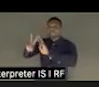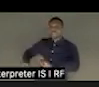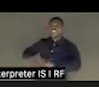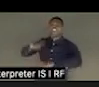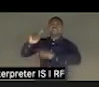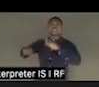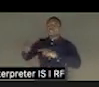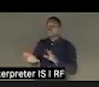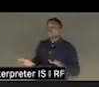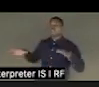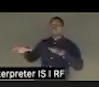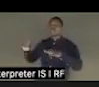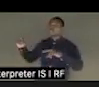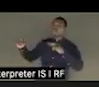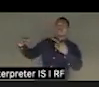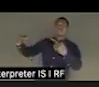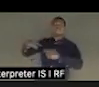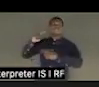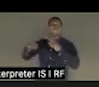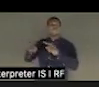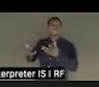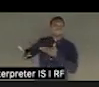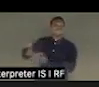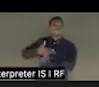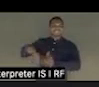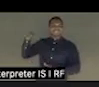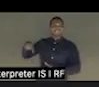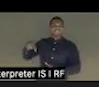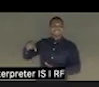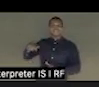And also we did a Nordic project on this a couple of years ago.